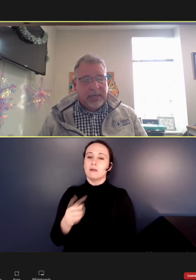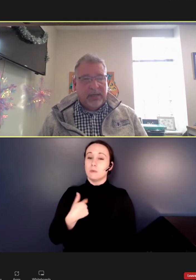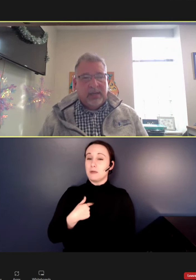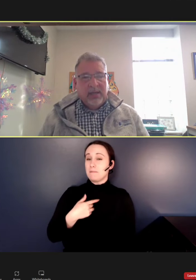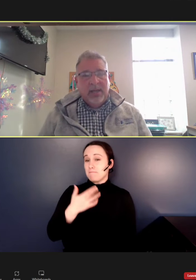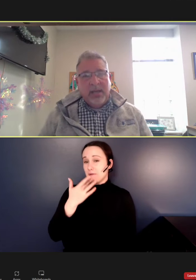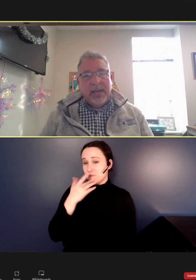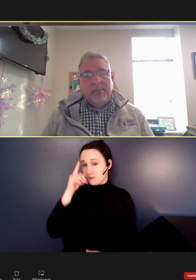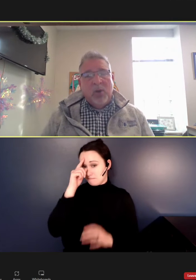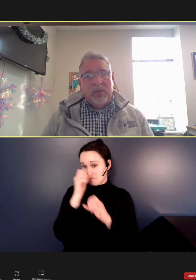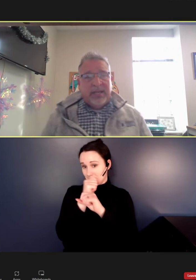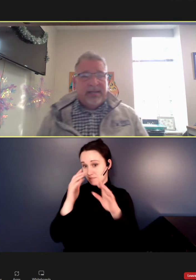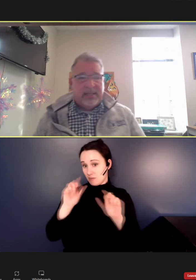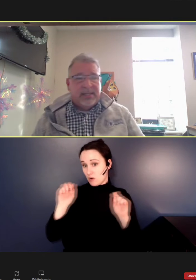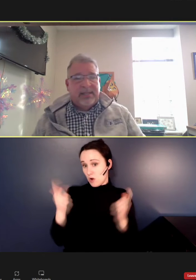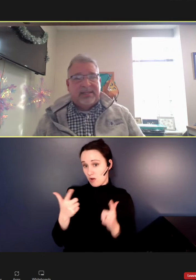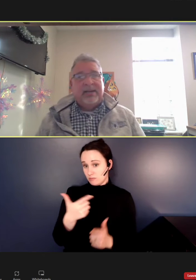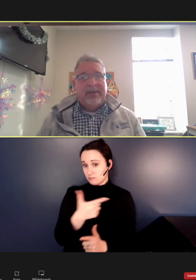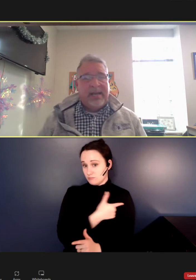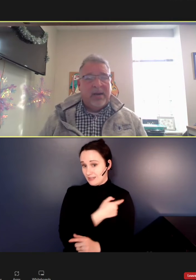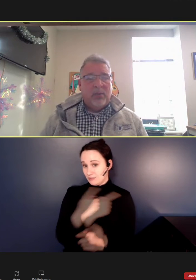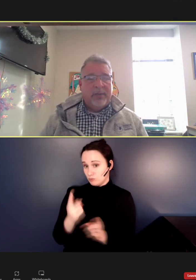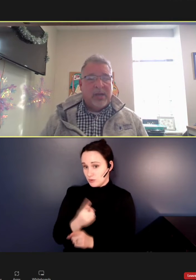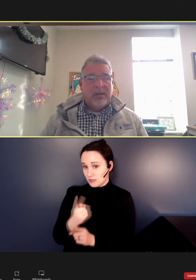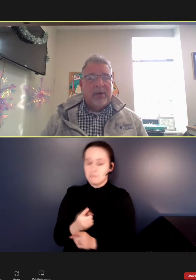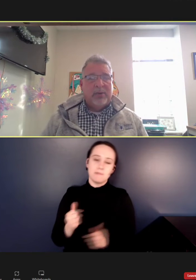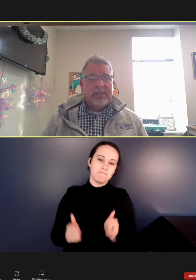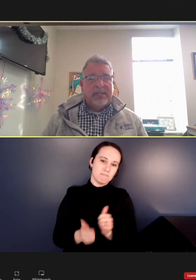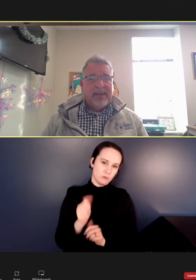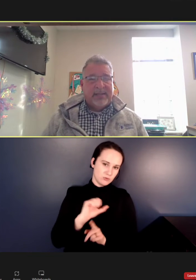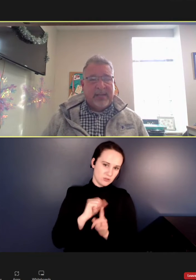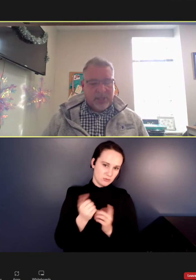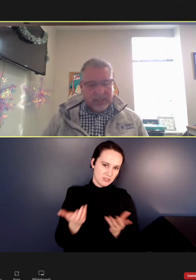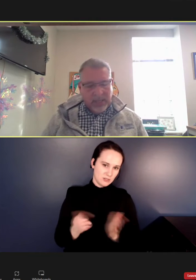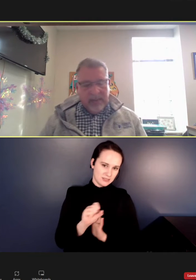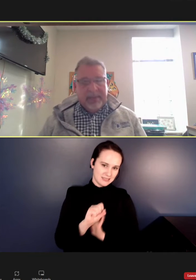But in most cases in the state of Indiana, when we talk about routine vaccinations,